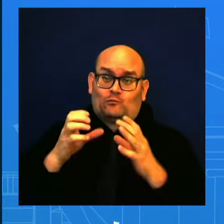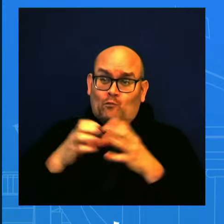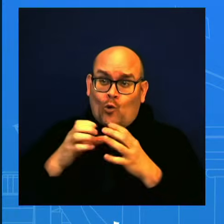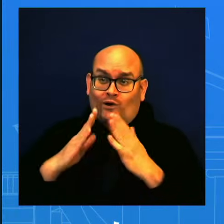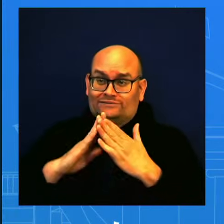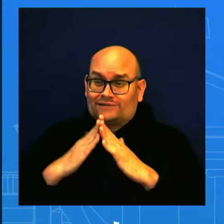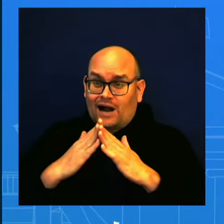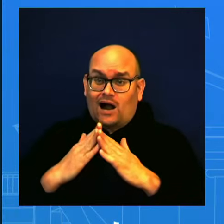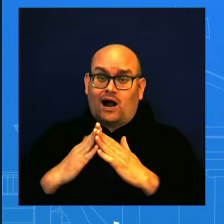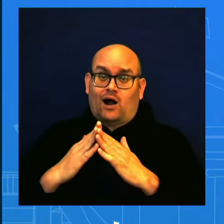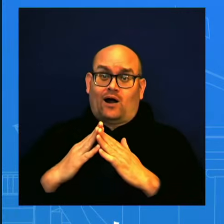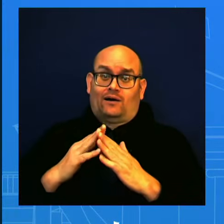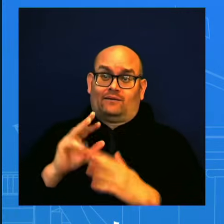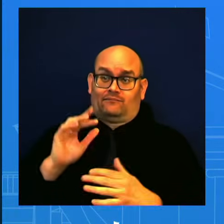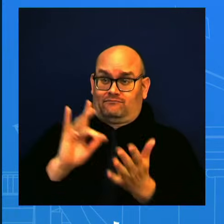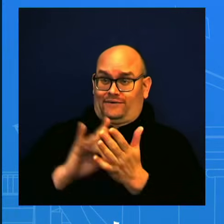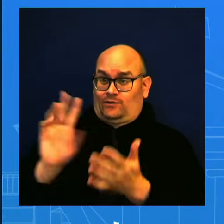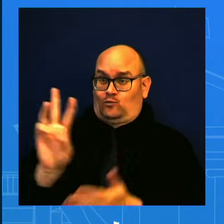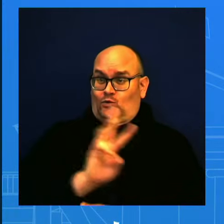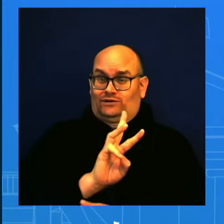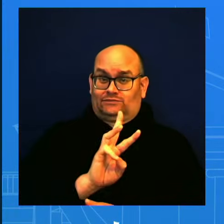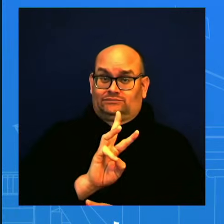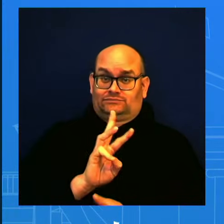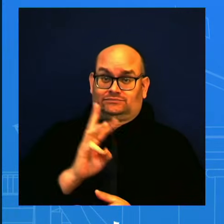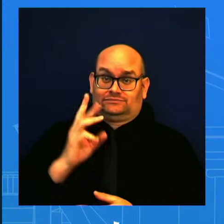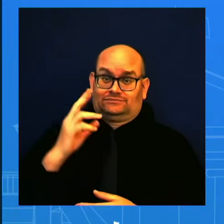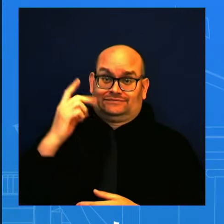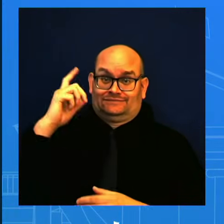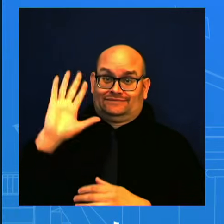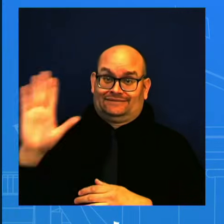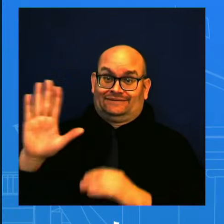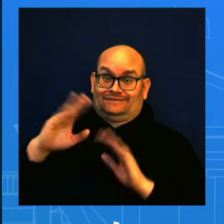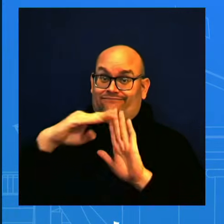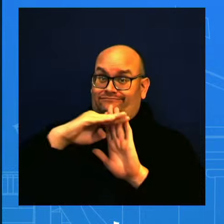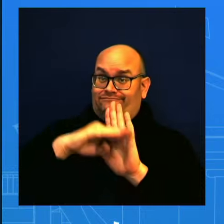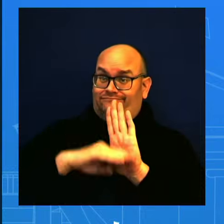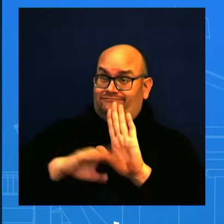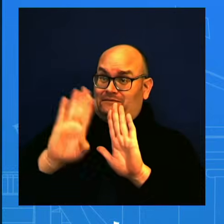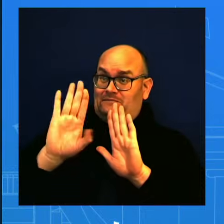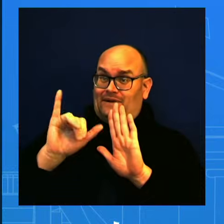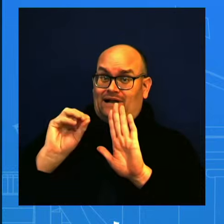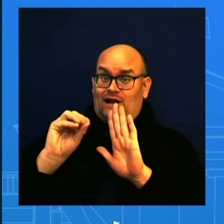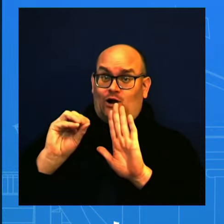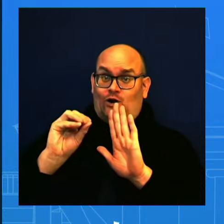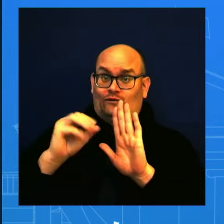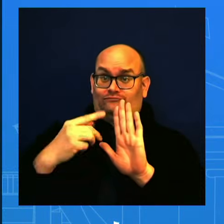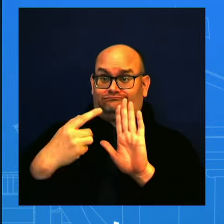who were injured, and we are hoping for a speedy recovery. We will respond to any attack against our personnel